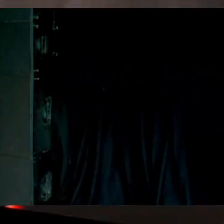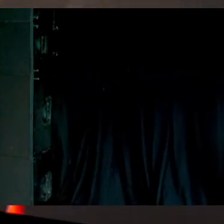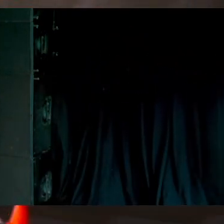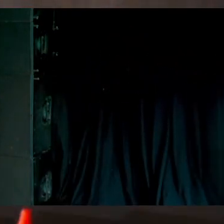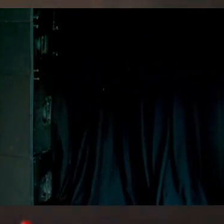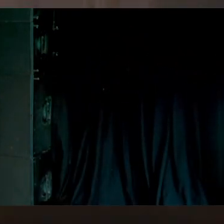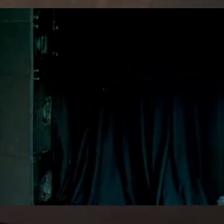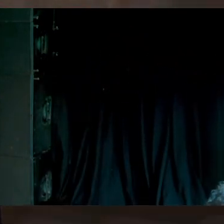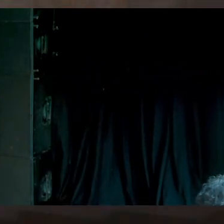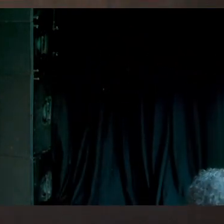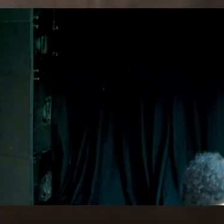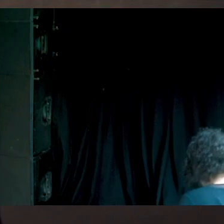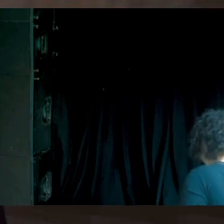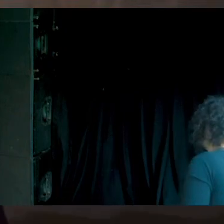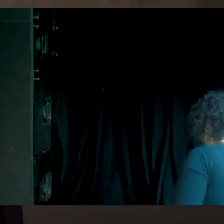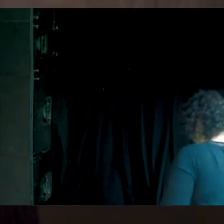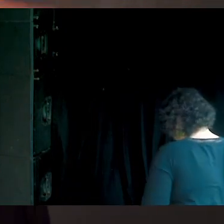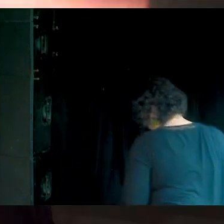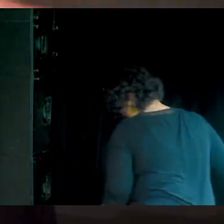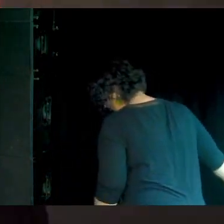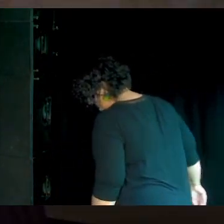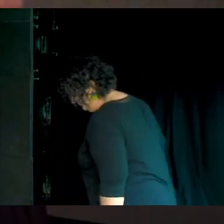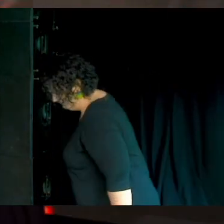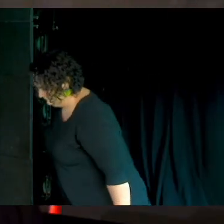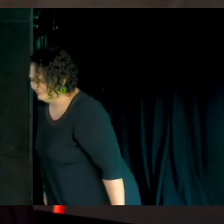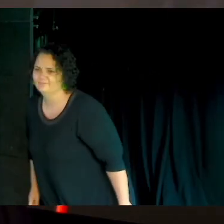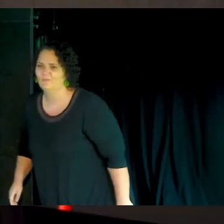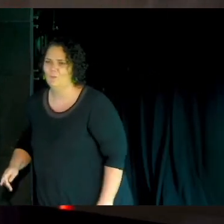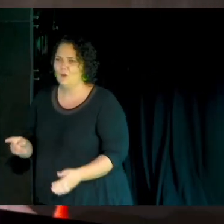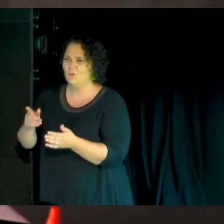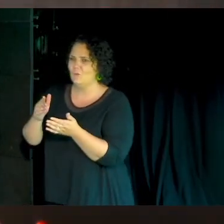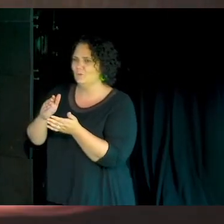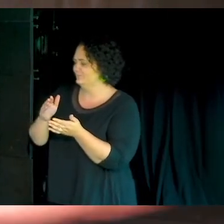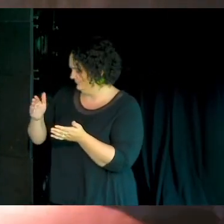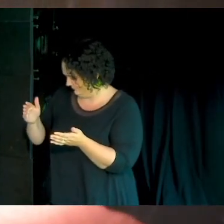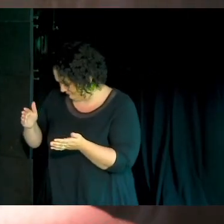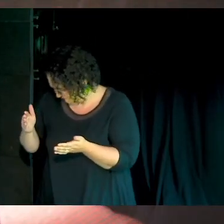it together yeah just mix it together it's kind of like smooth but it takes a while that's the